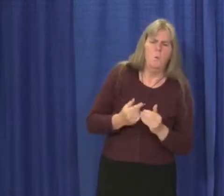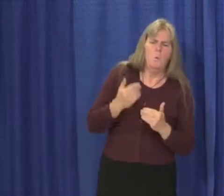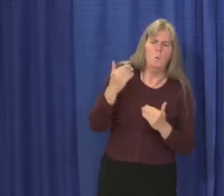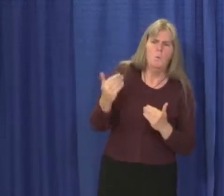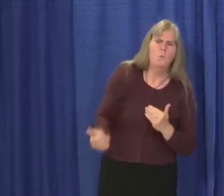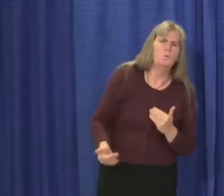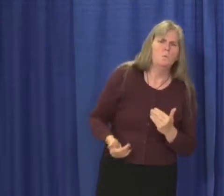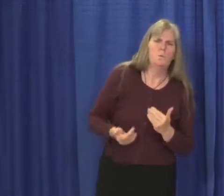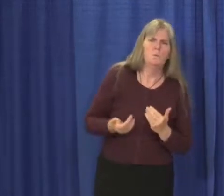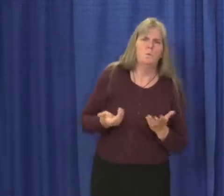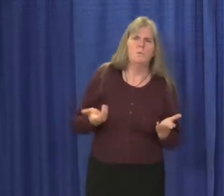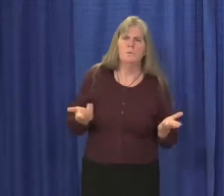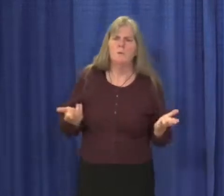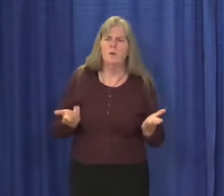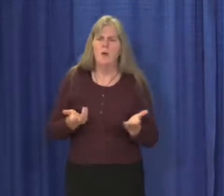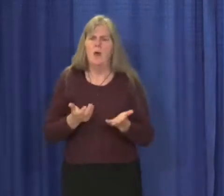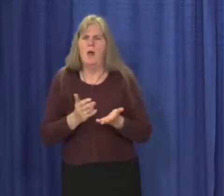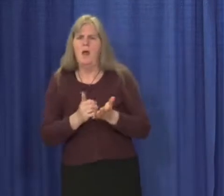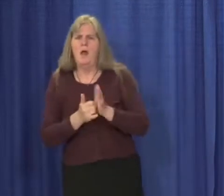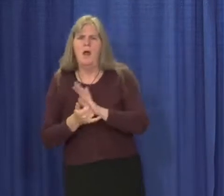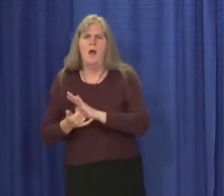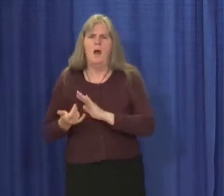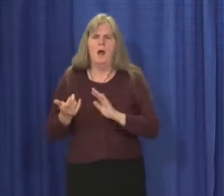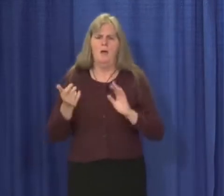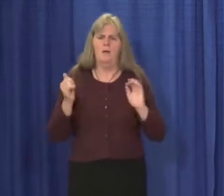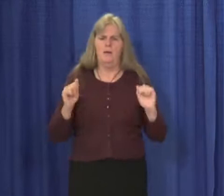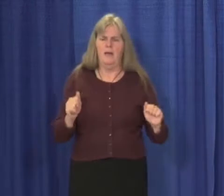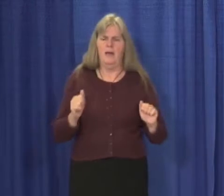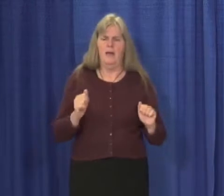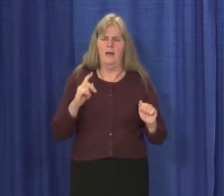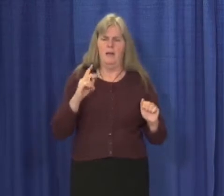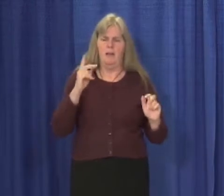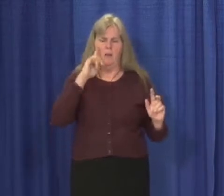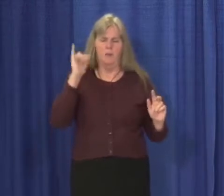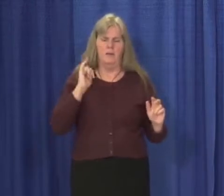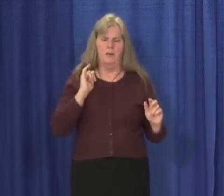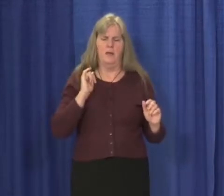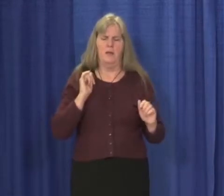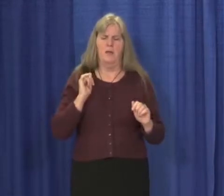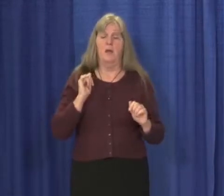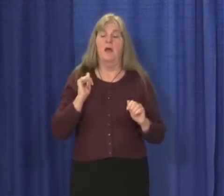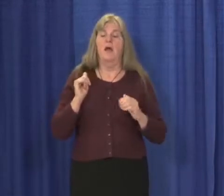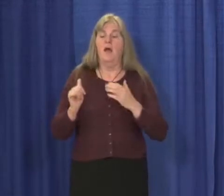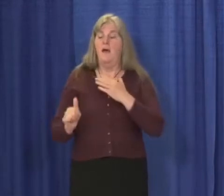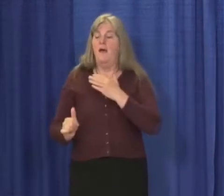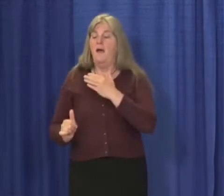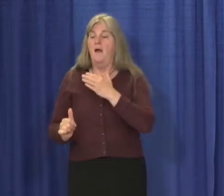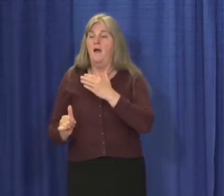How do we recognize that the difference in risk between vaccinated and unvaccinated